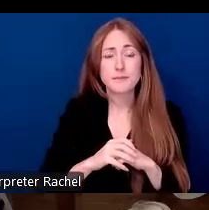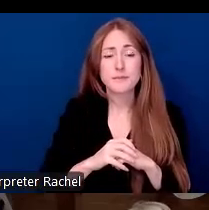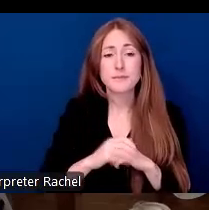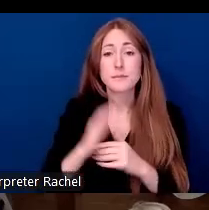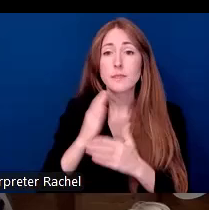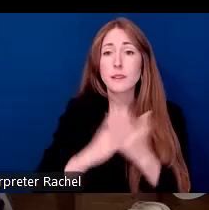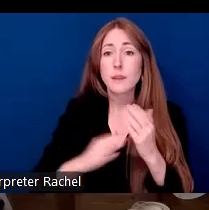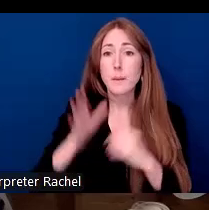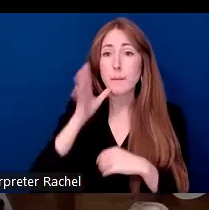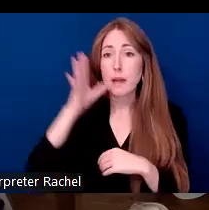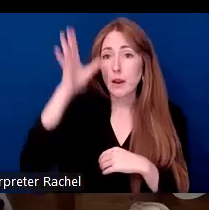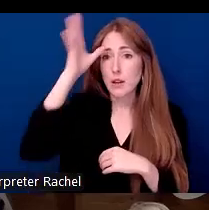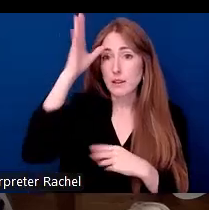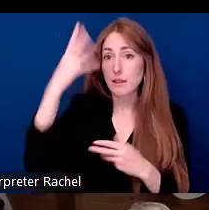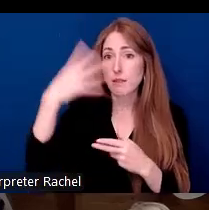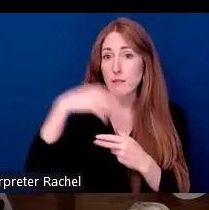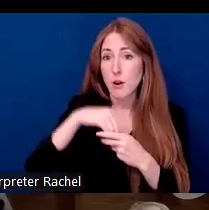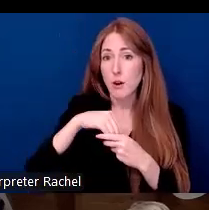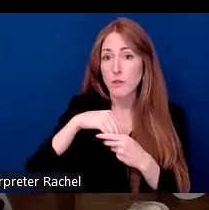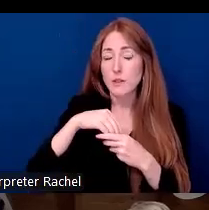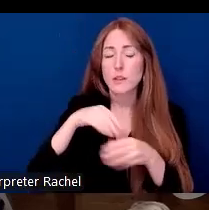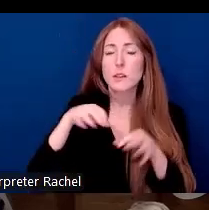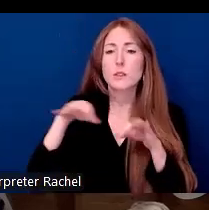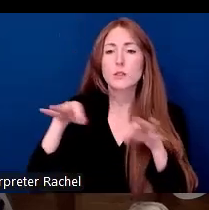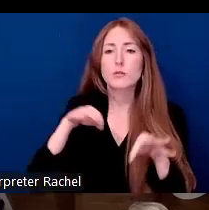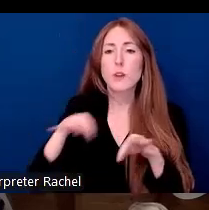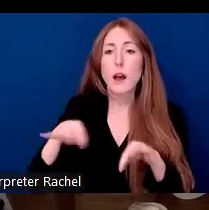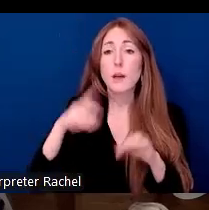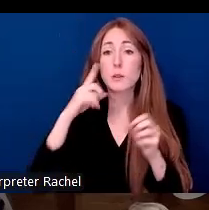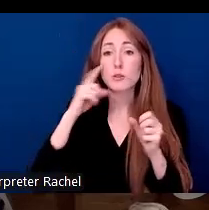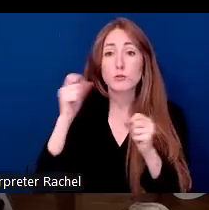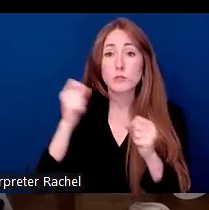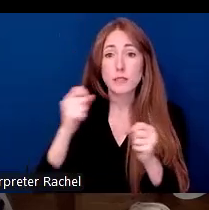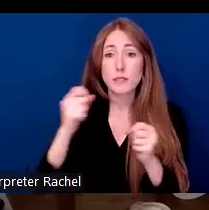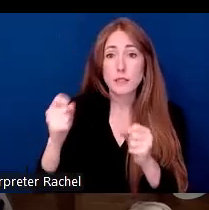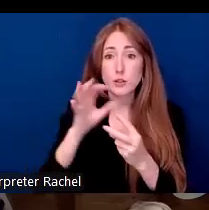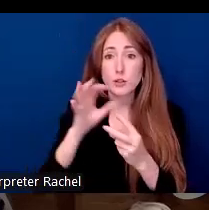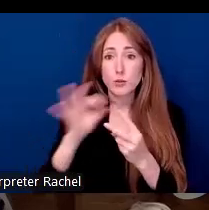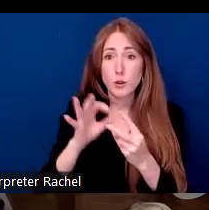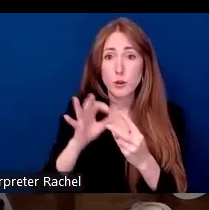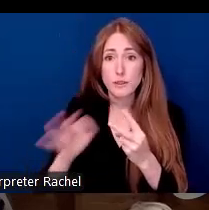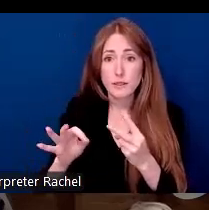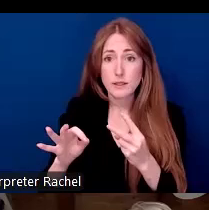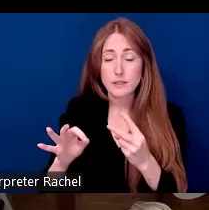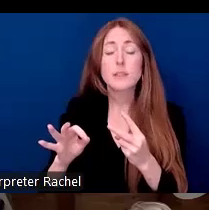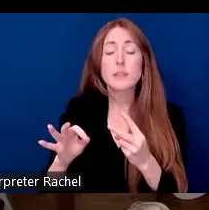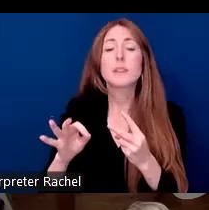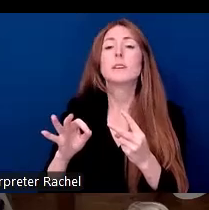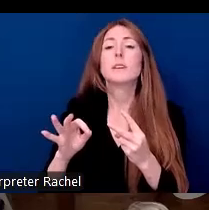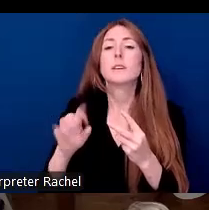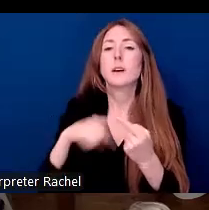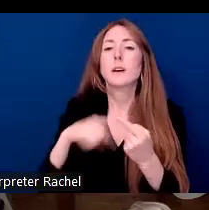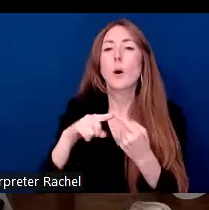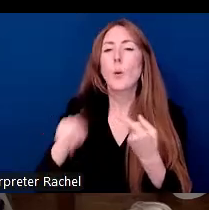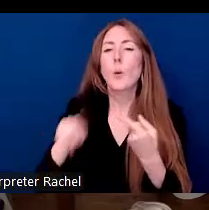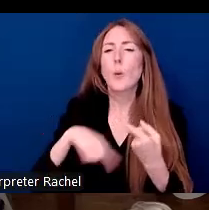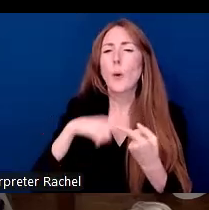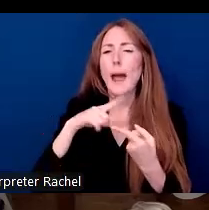making strategic choices about when to connect in person or virtually, choosing virtual options for